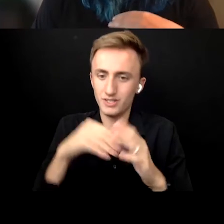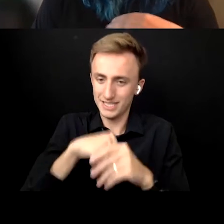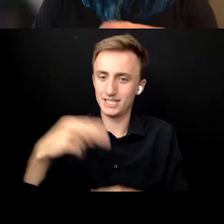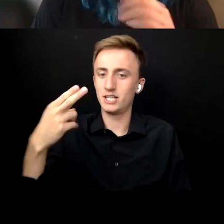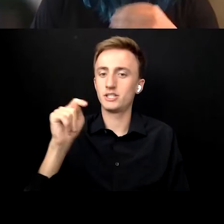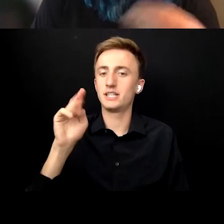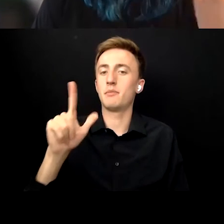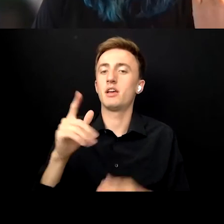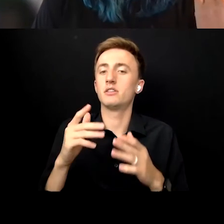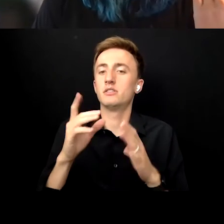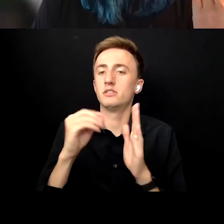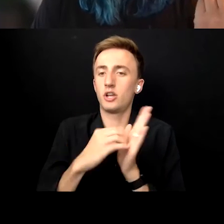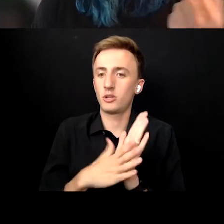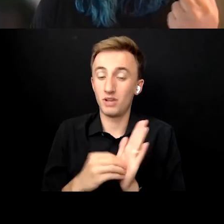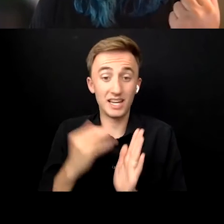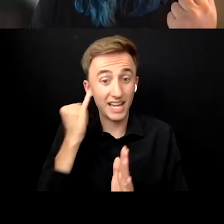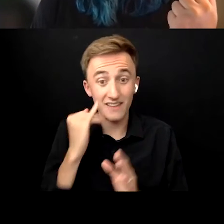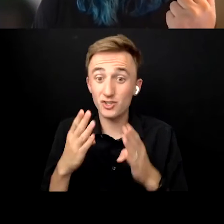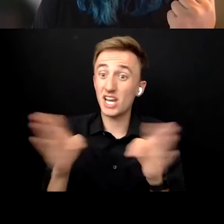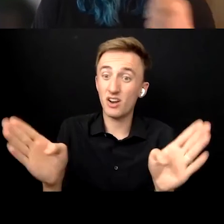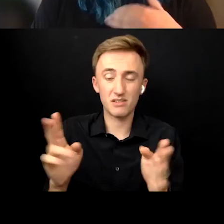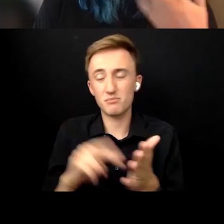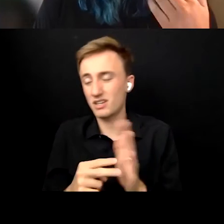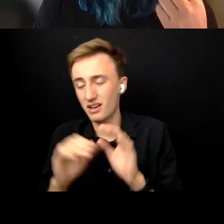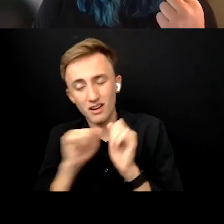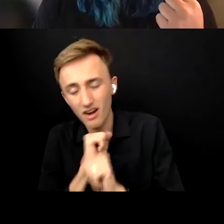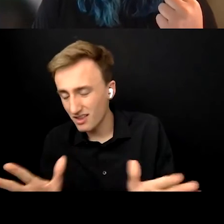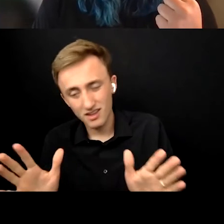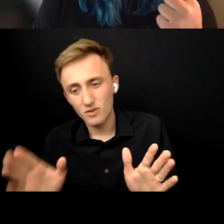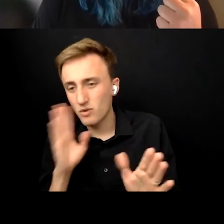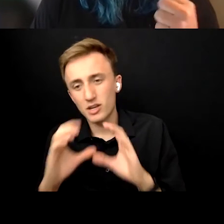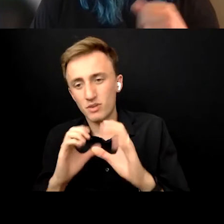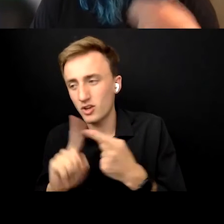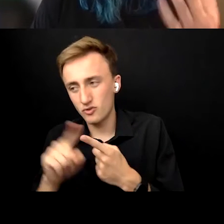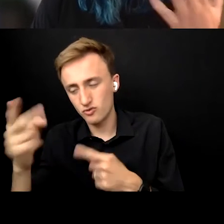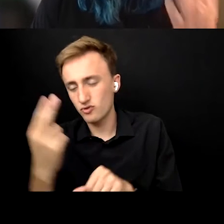generic beer but has no meaning. Nothing is going to be communicated to the end user unless there